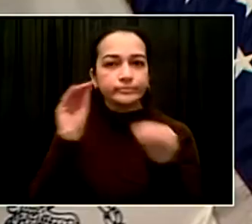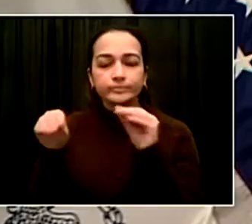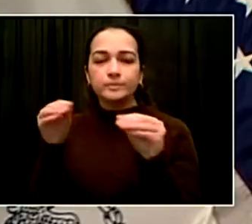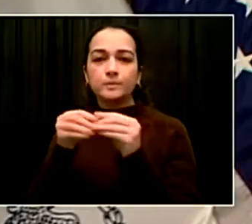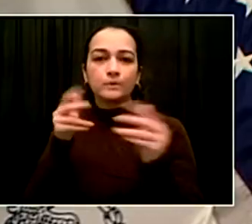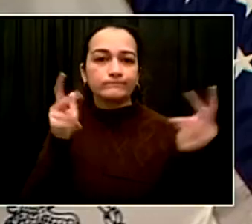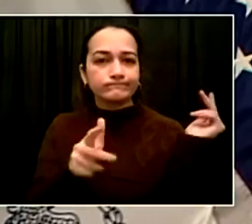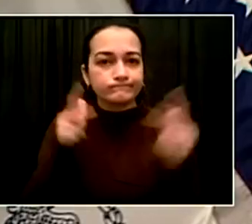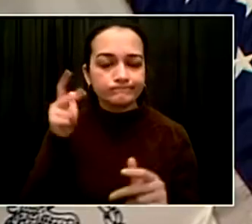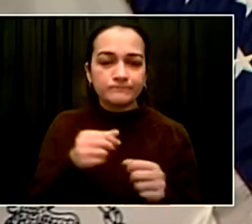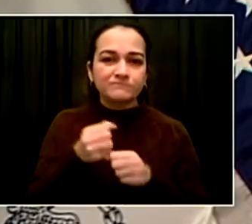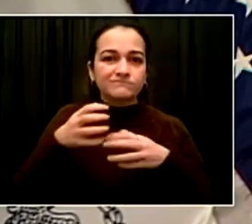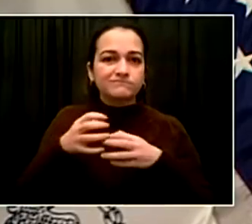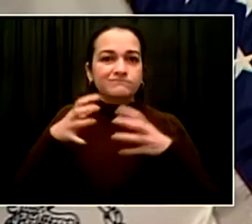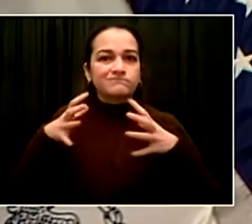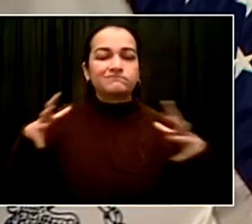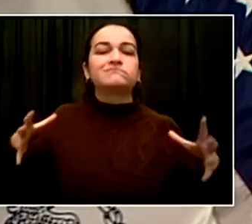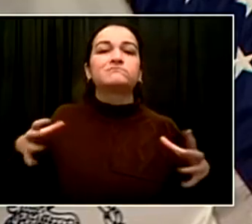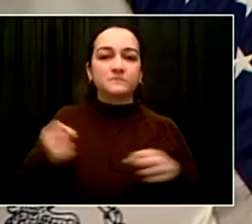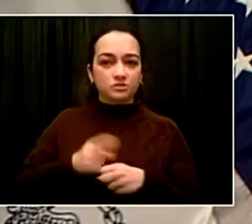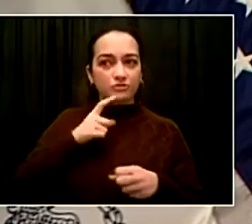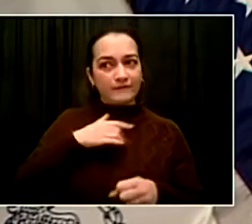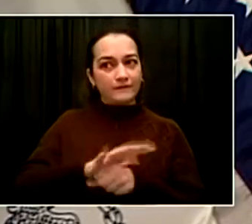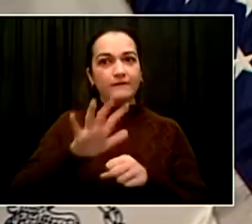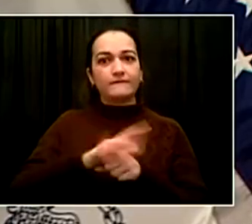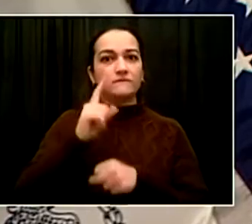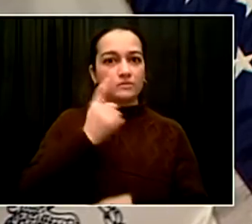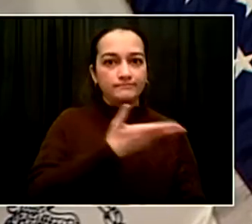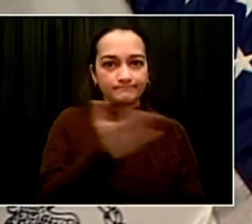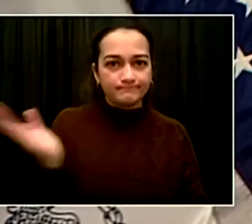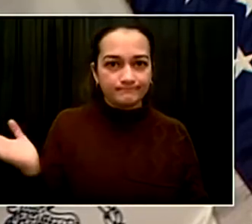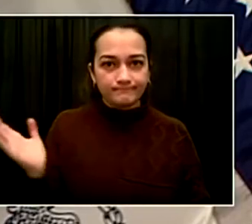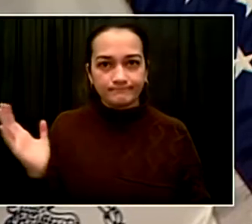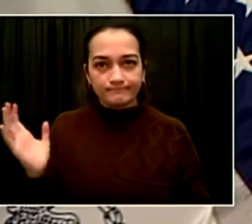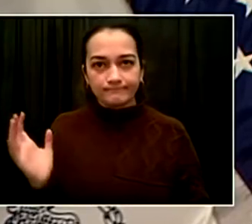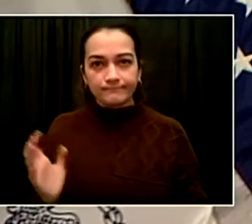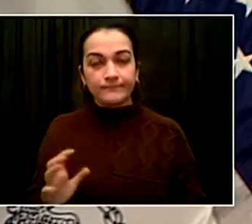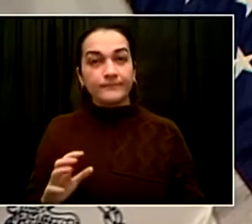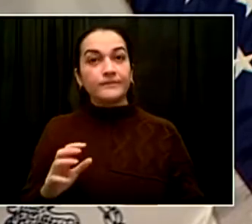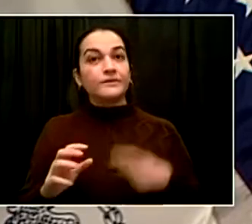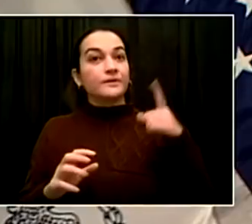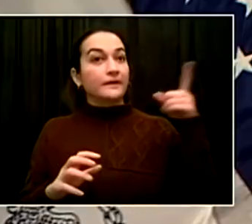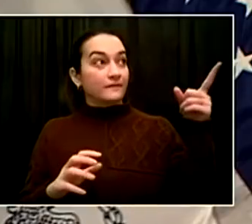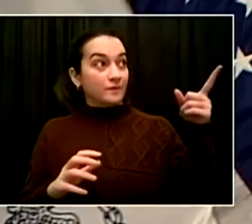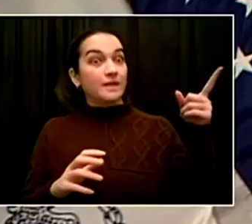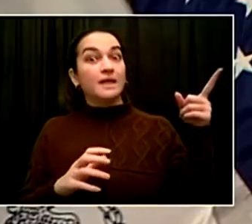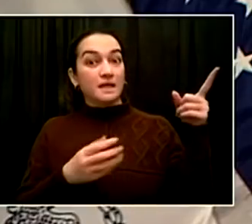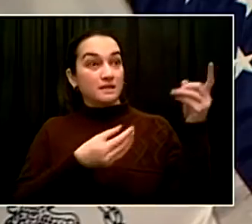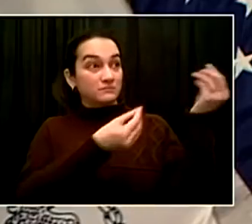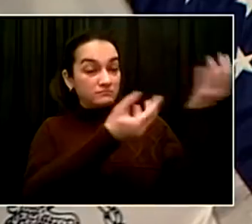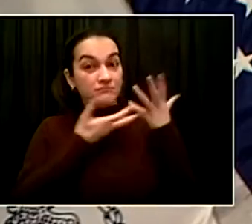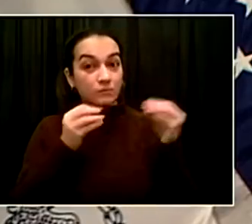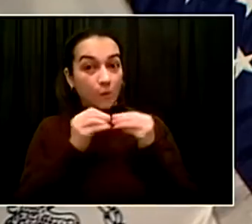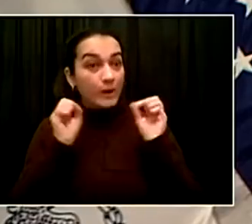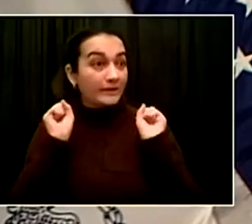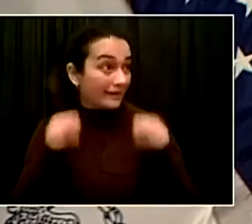I AM WONDERING, IS THIS ANNOUNCEMENT, TODAY, ABOUT MORE TESTING, IS THAT ON TOP OF WHAT YOU ANNOUNCED A FEW DAYS AGO, AND COULD WE GET A FIRM NUMBER ON HOW MANY MORE TESTING SITES